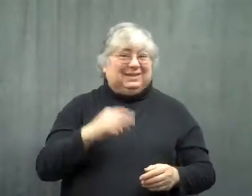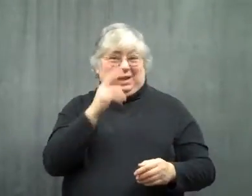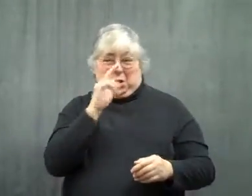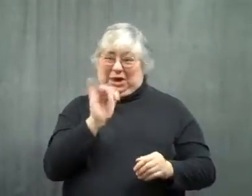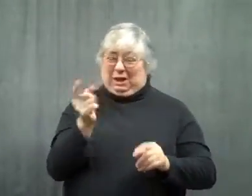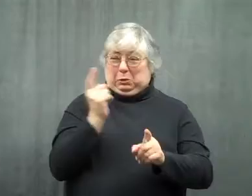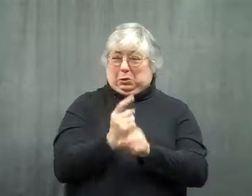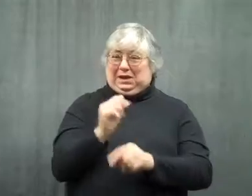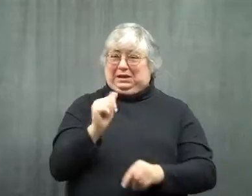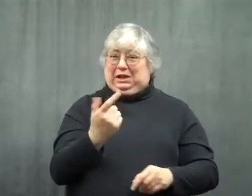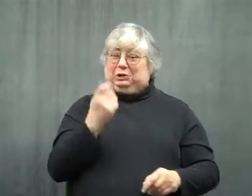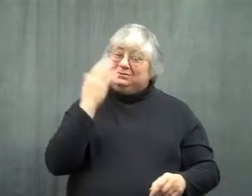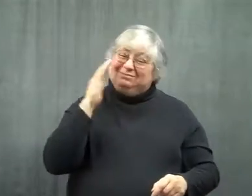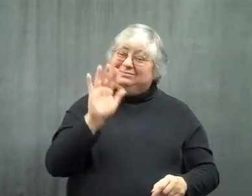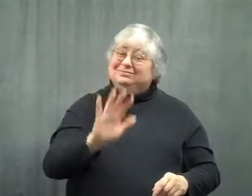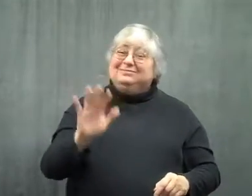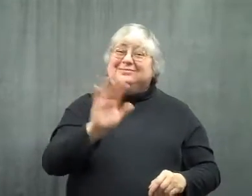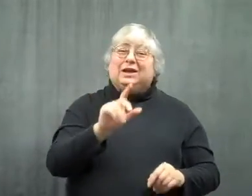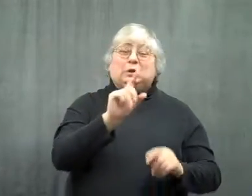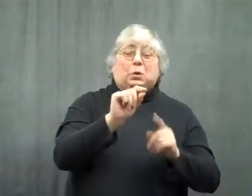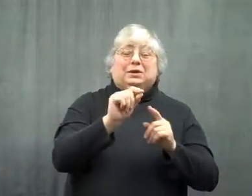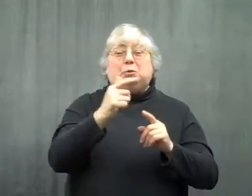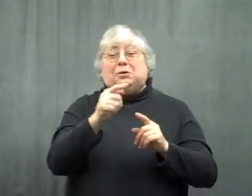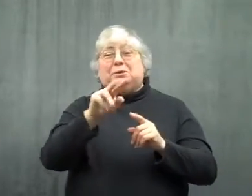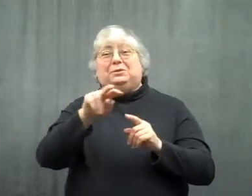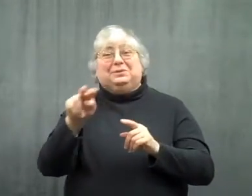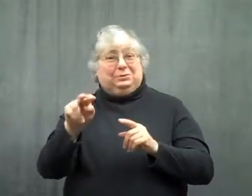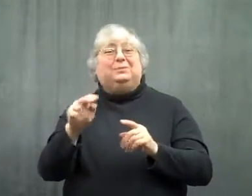He seems to be the right age, in his early 20's.